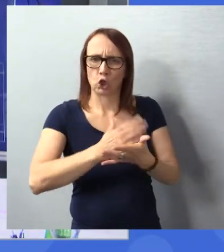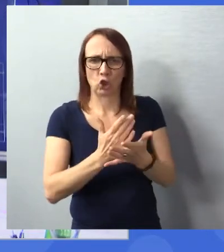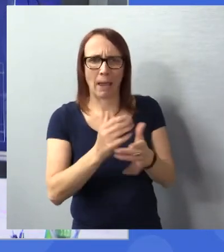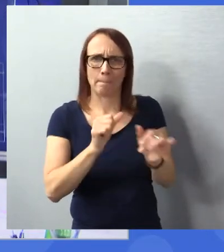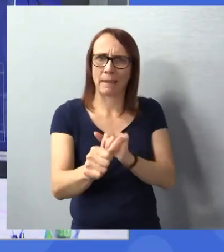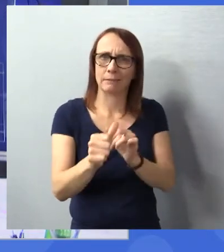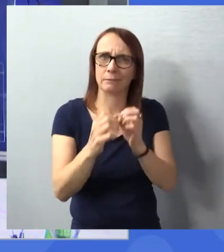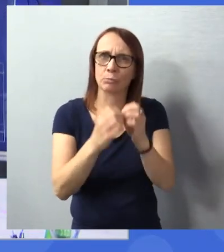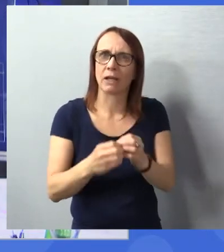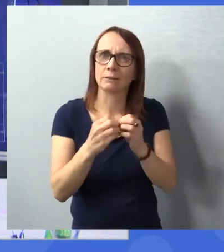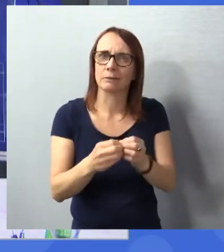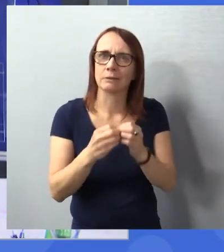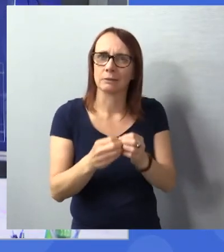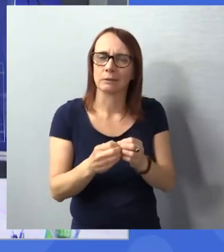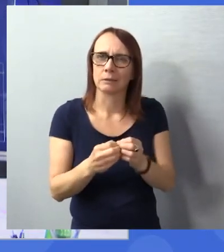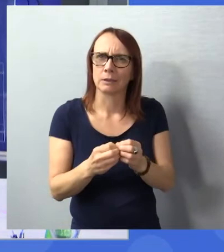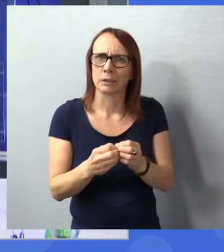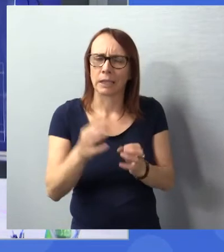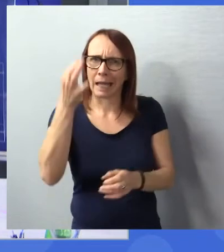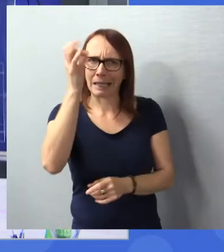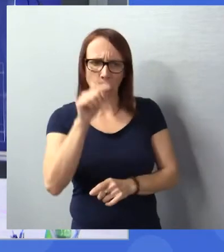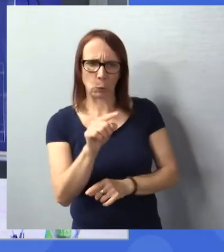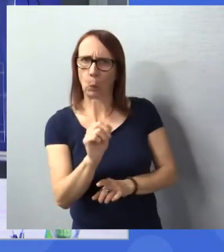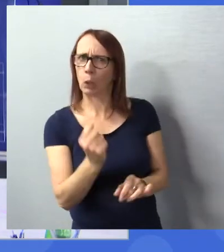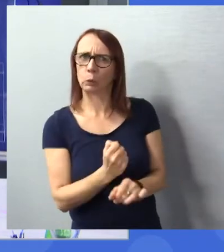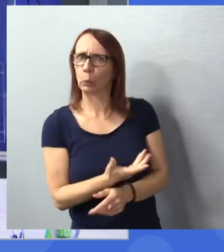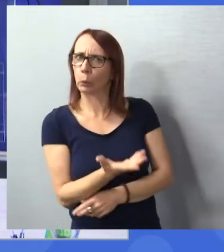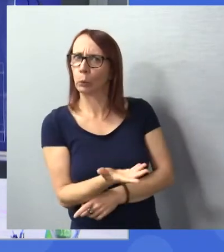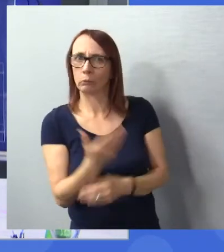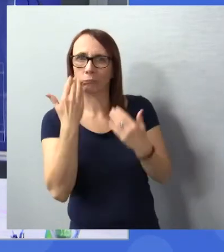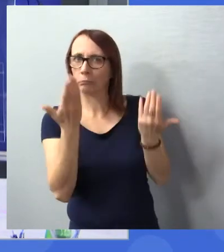awareness about our look and what our local councils are actually doing the